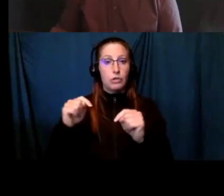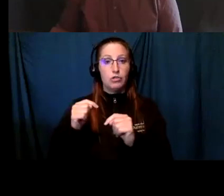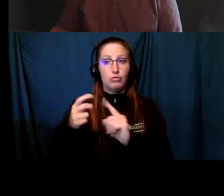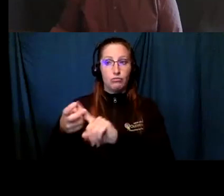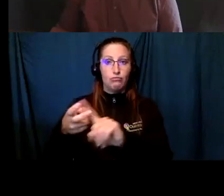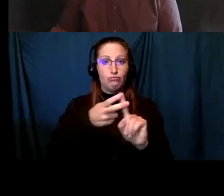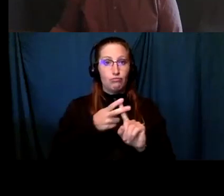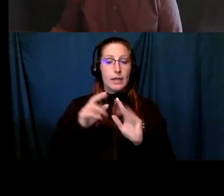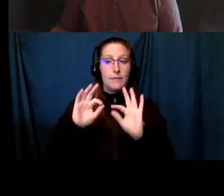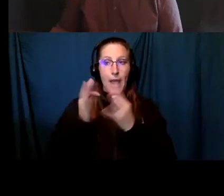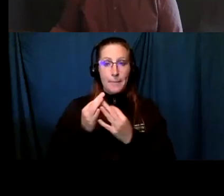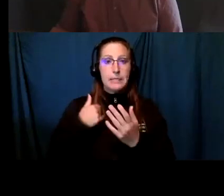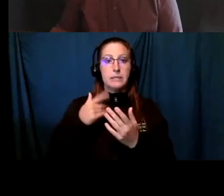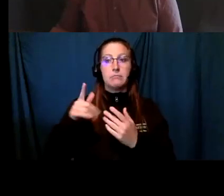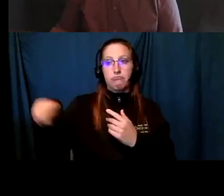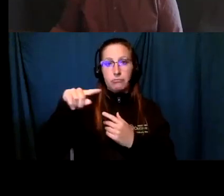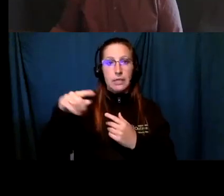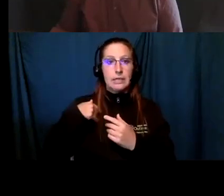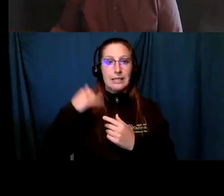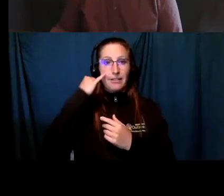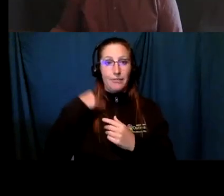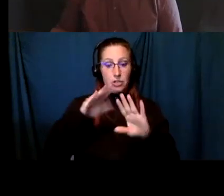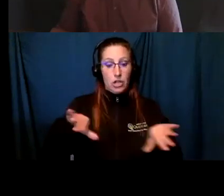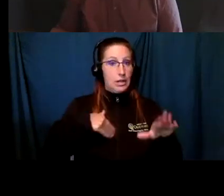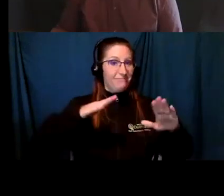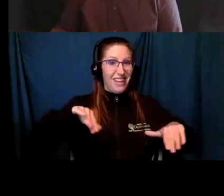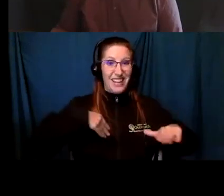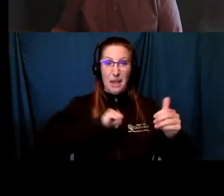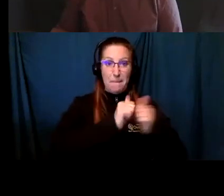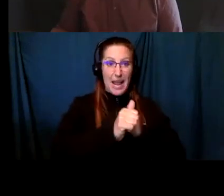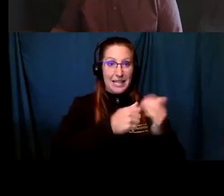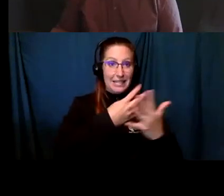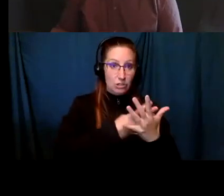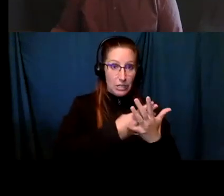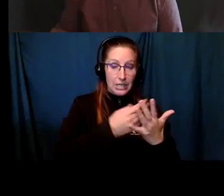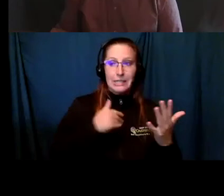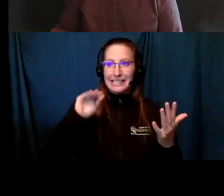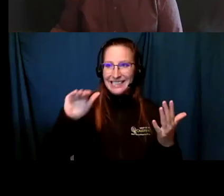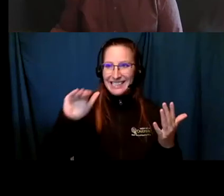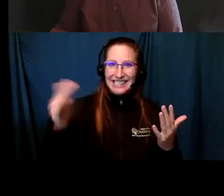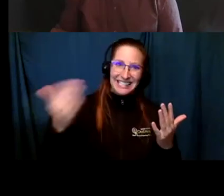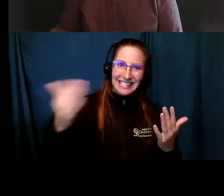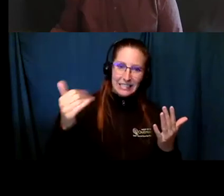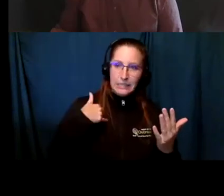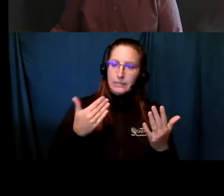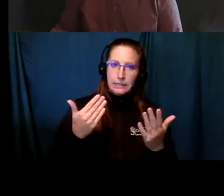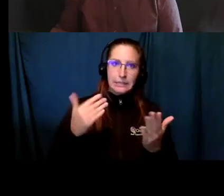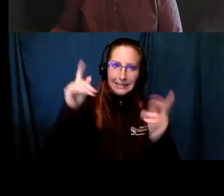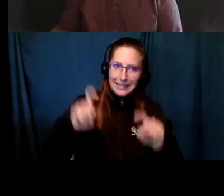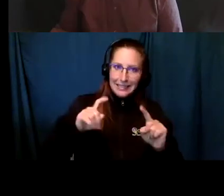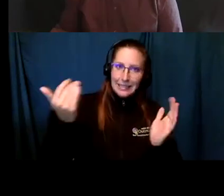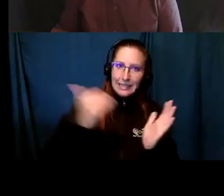child hadn't passed a hearing screen back in for repeat testing or diagnosis and then also some